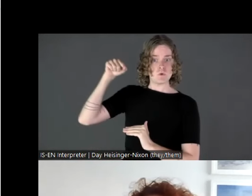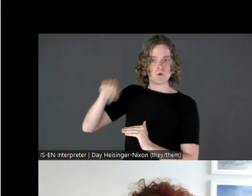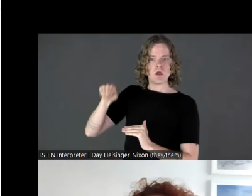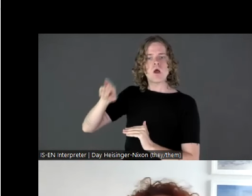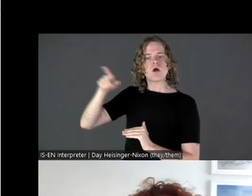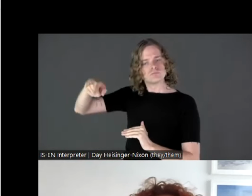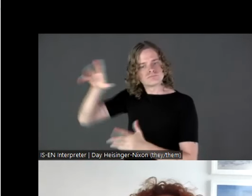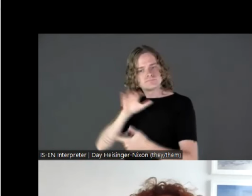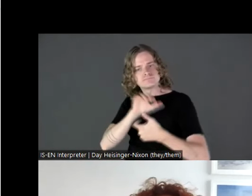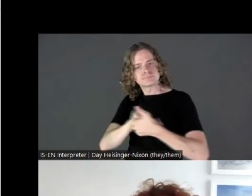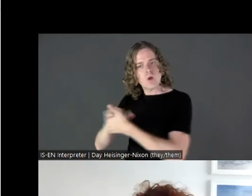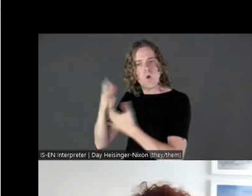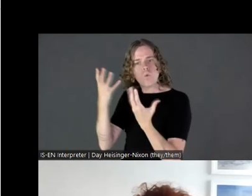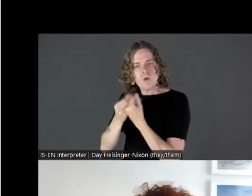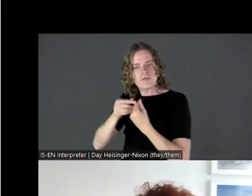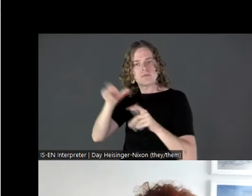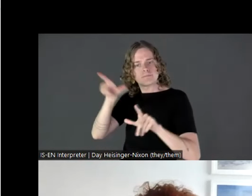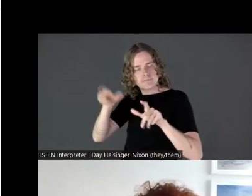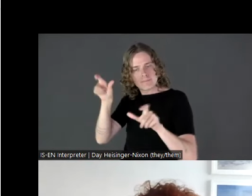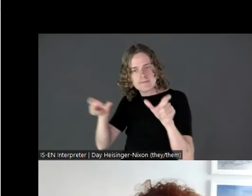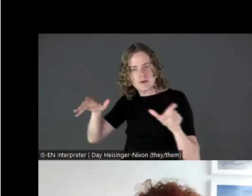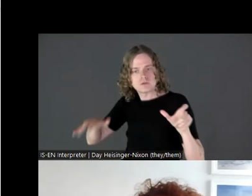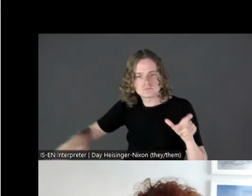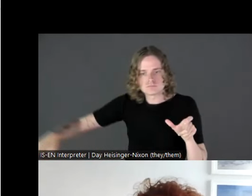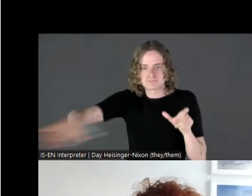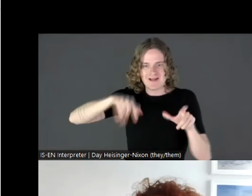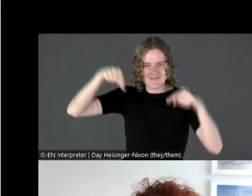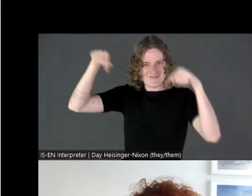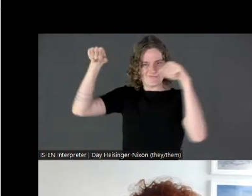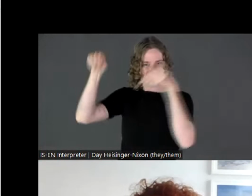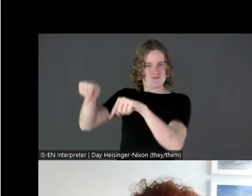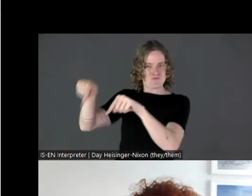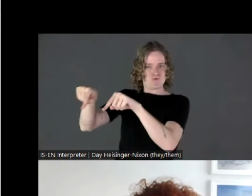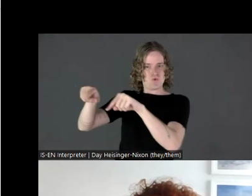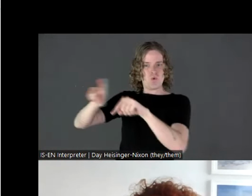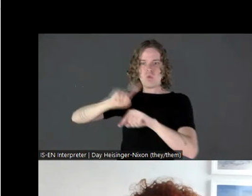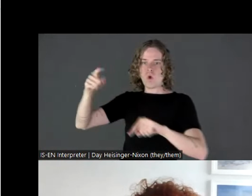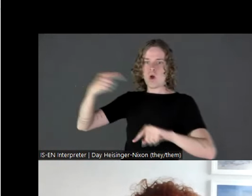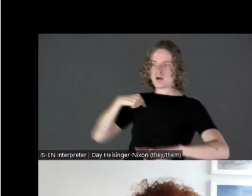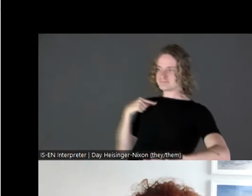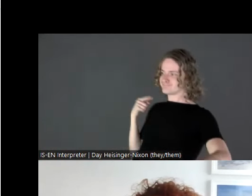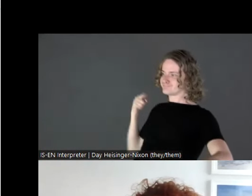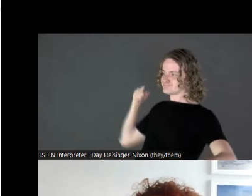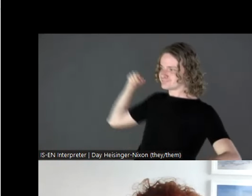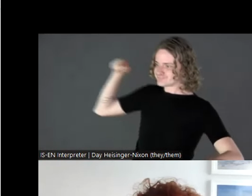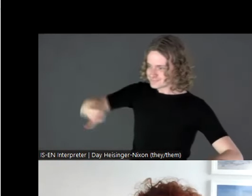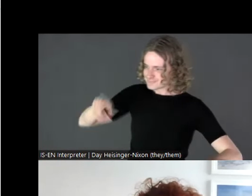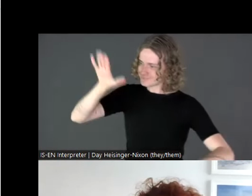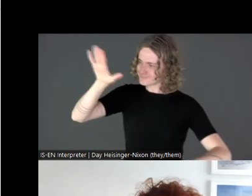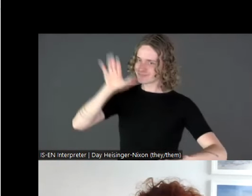So this slide shows an example of an innovation profile, and each innovation has the same format.